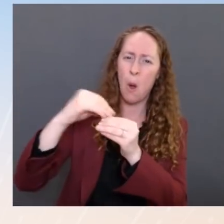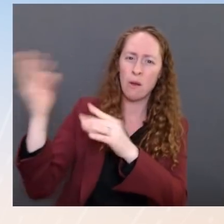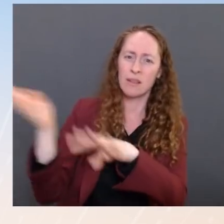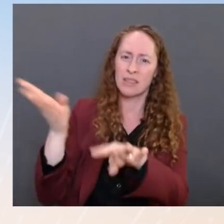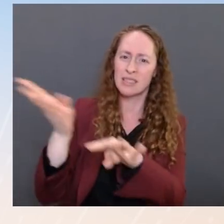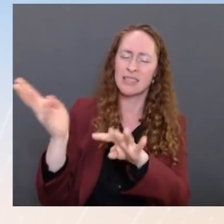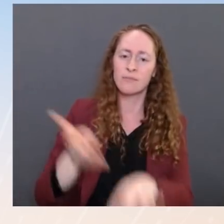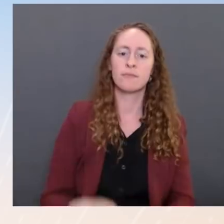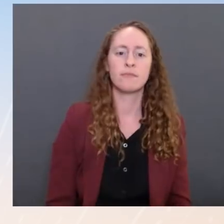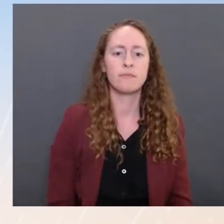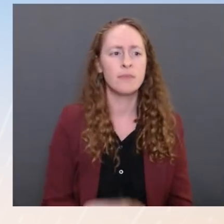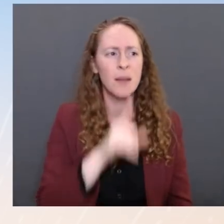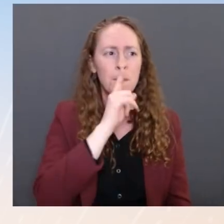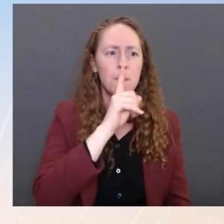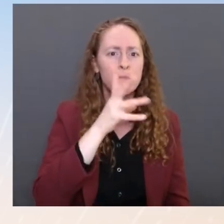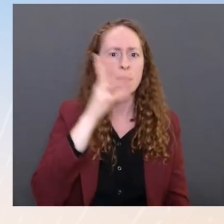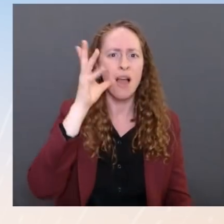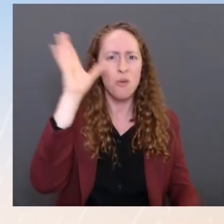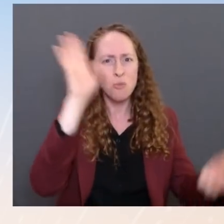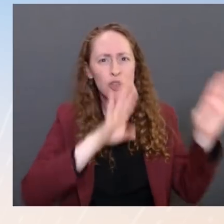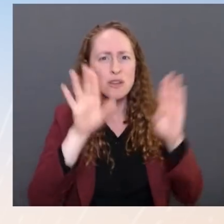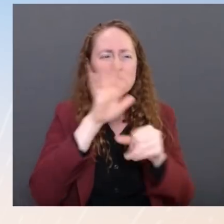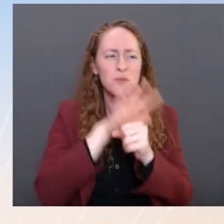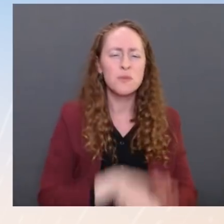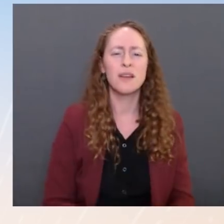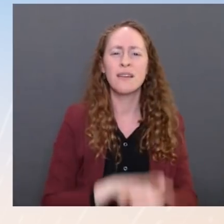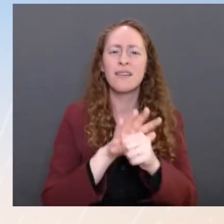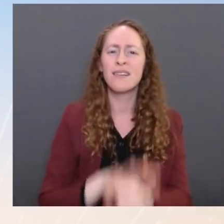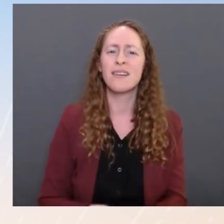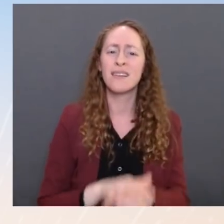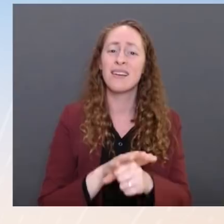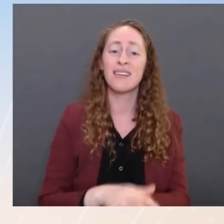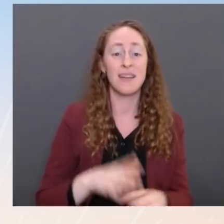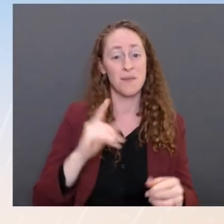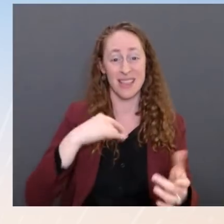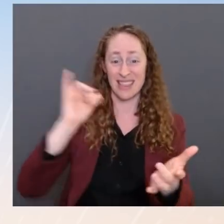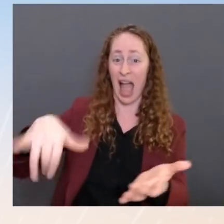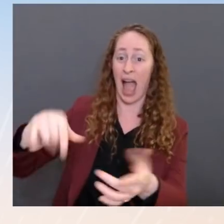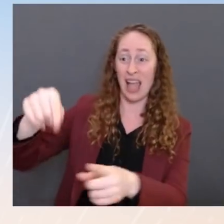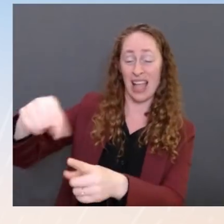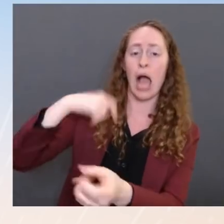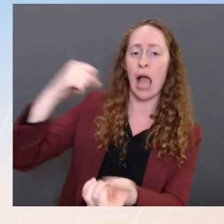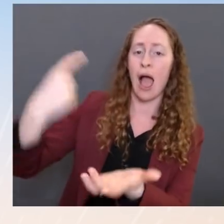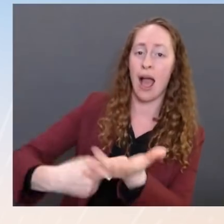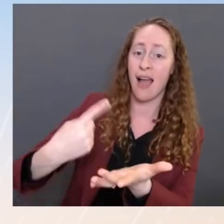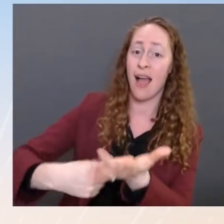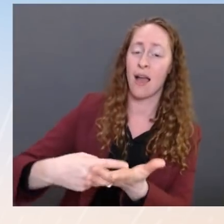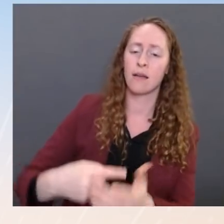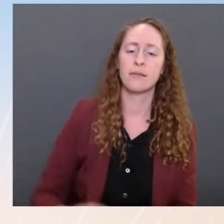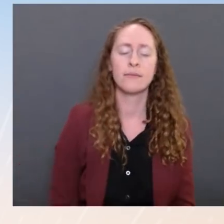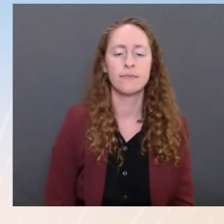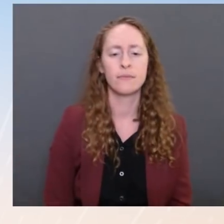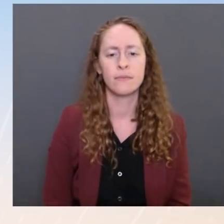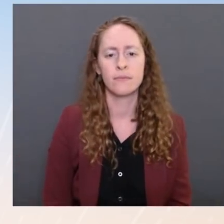But beyond that, that's what I can read out for all of you from here. The Press: Since you said it was a public health question, which agency should that question be directed to --